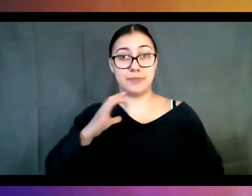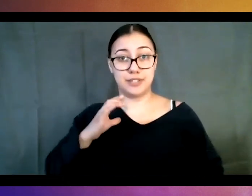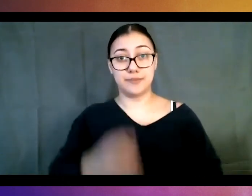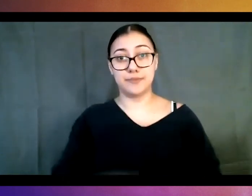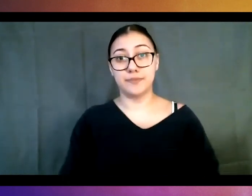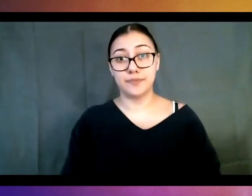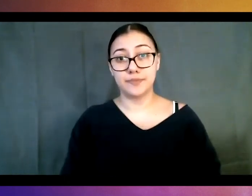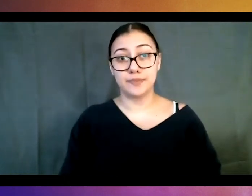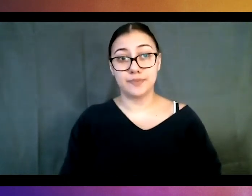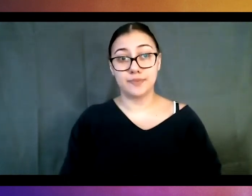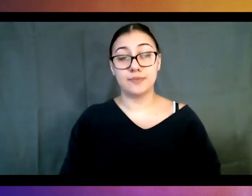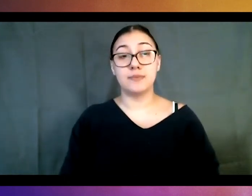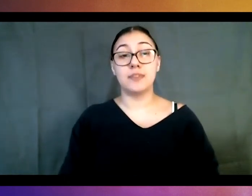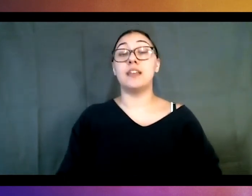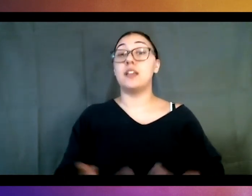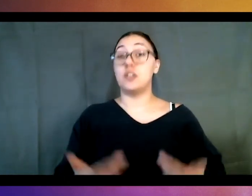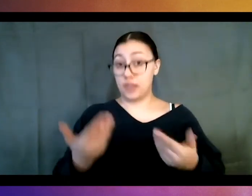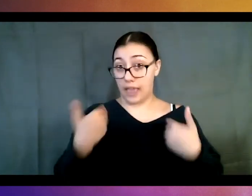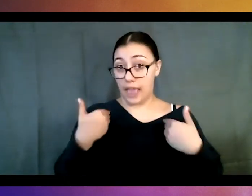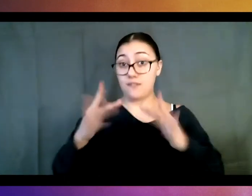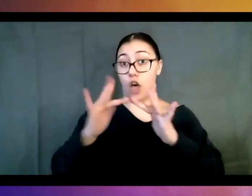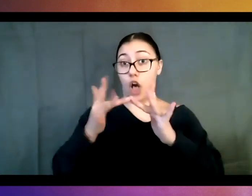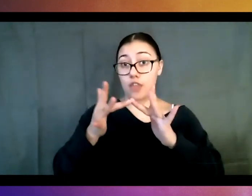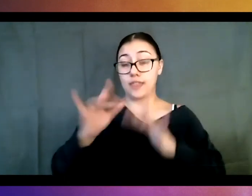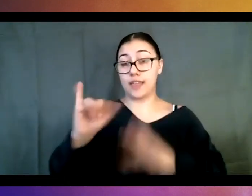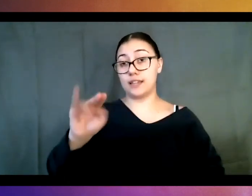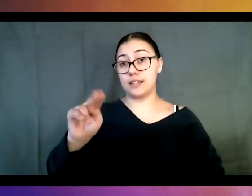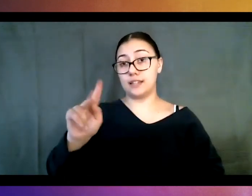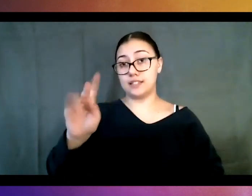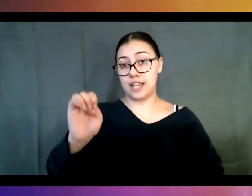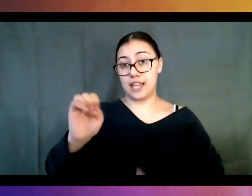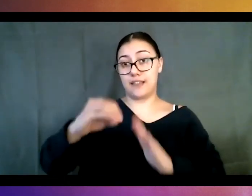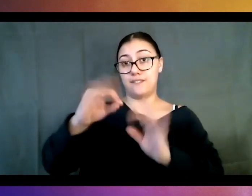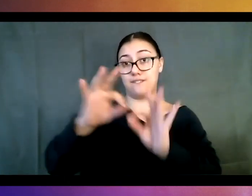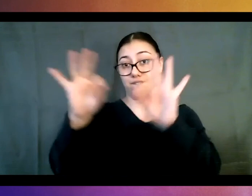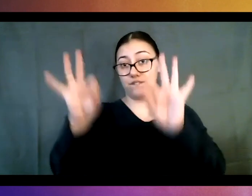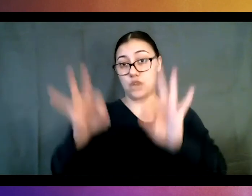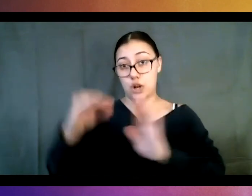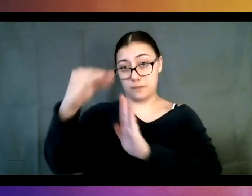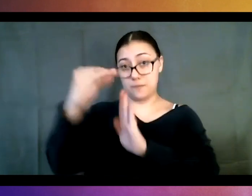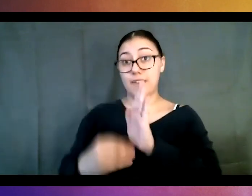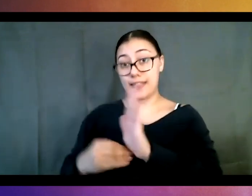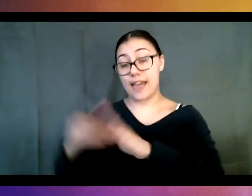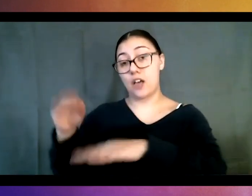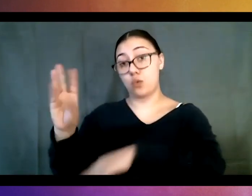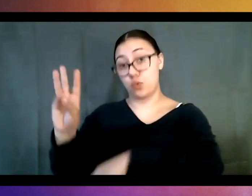An online intake form can be filled out through the website. You will be contacted by Commission staff